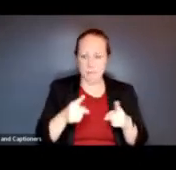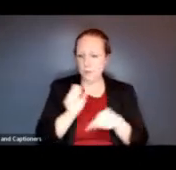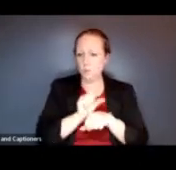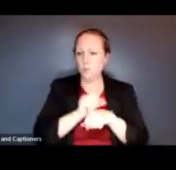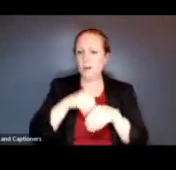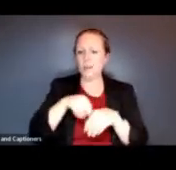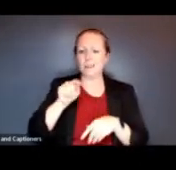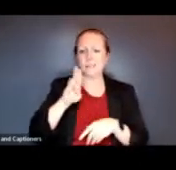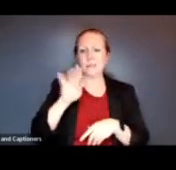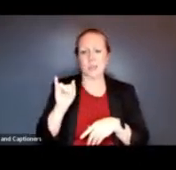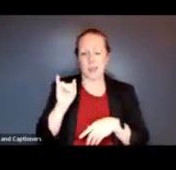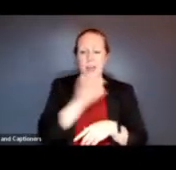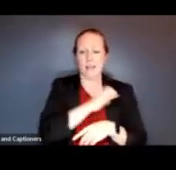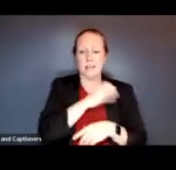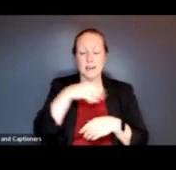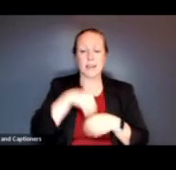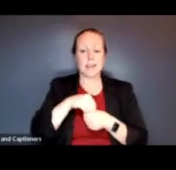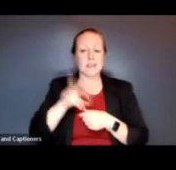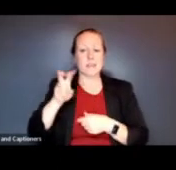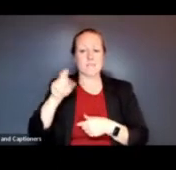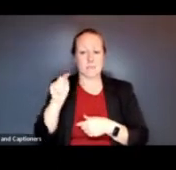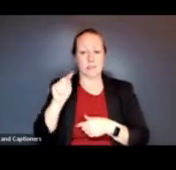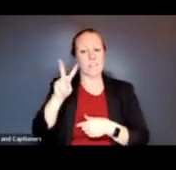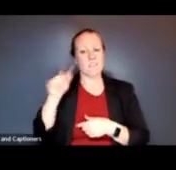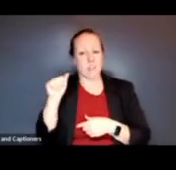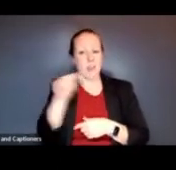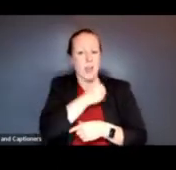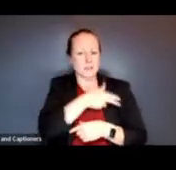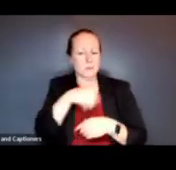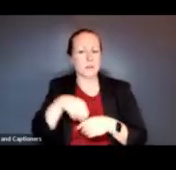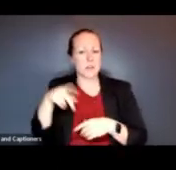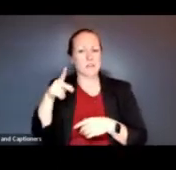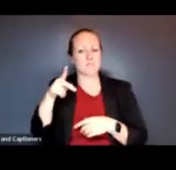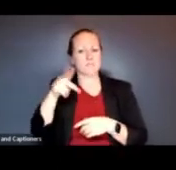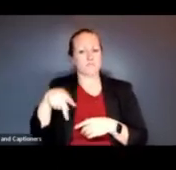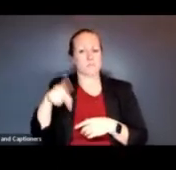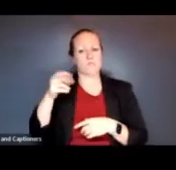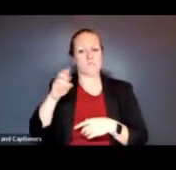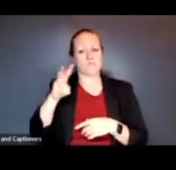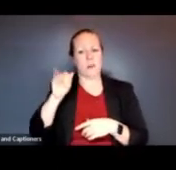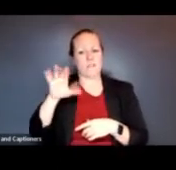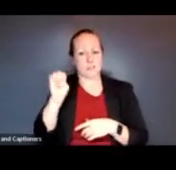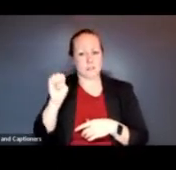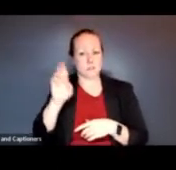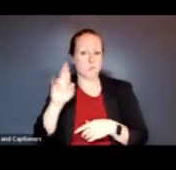the Veterans Hospital in Providence, Rhode Island, where I just you know, really saw this very nice integrated approach to